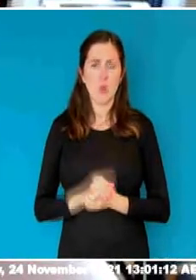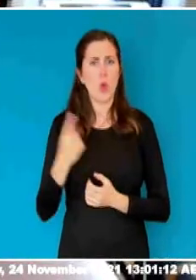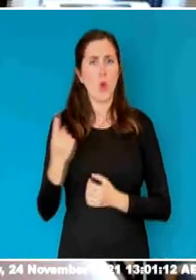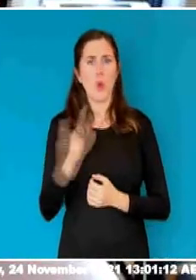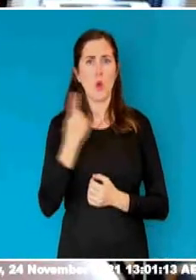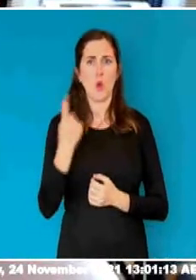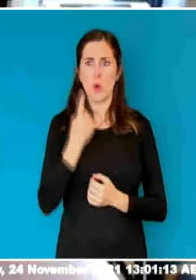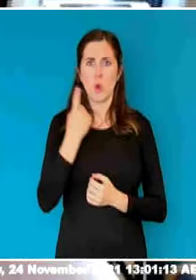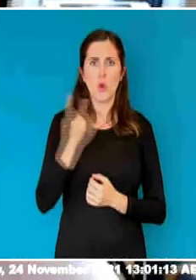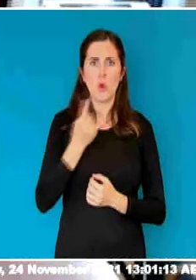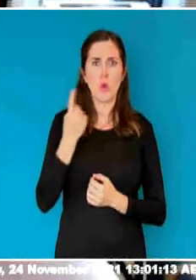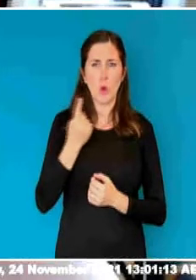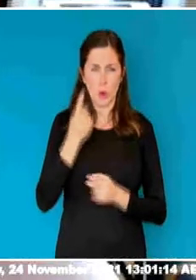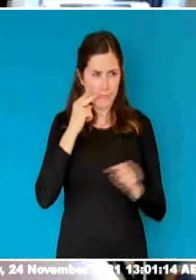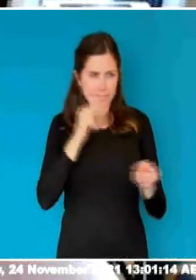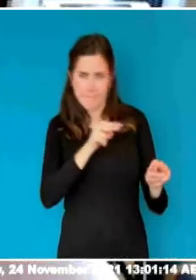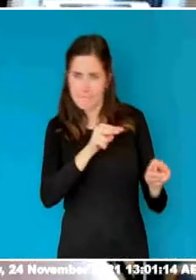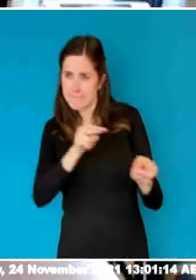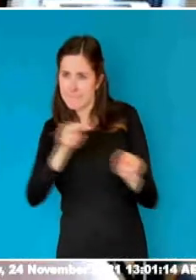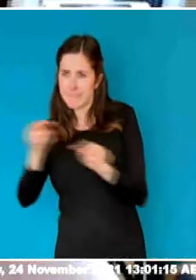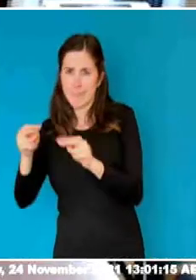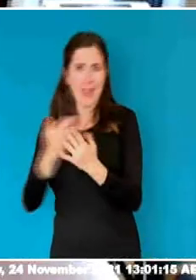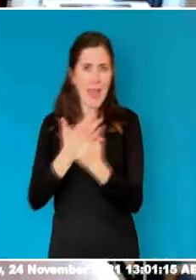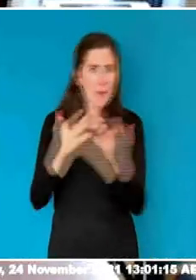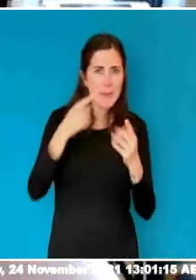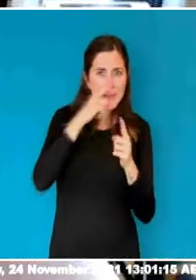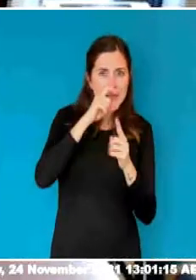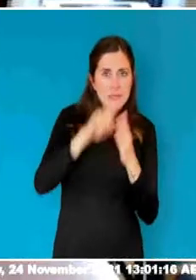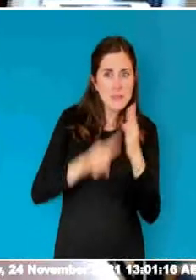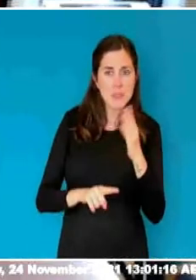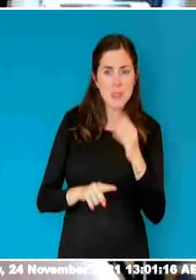Is it in their KPIs or is it in yours or where is it?